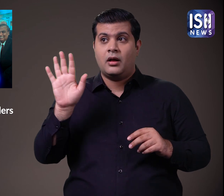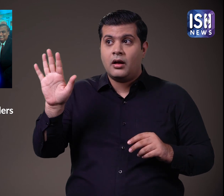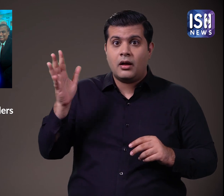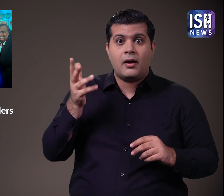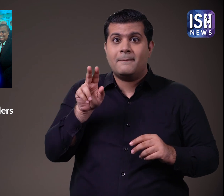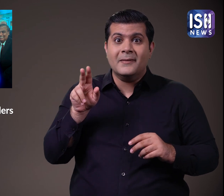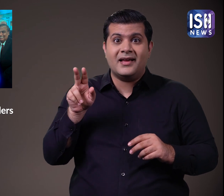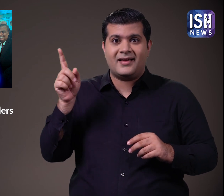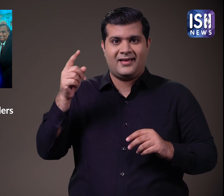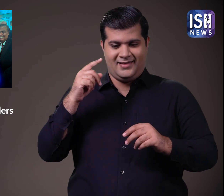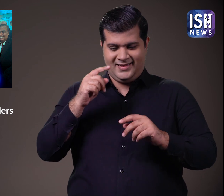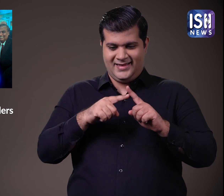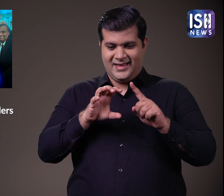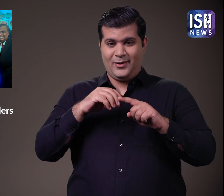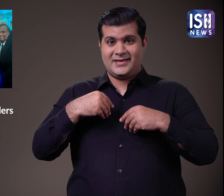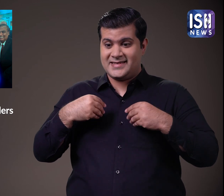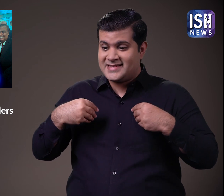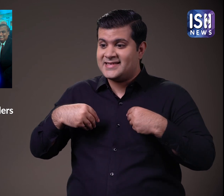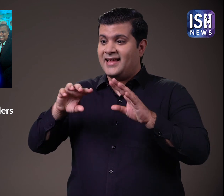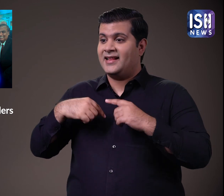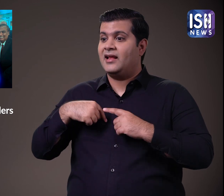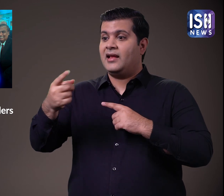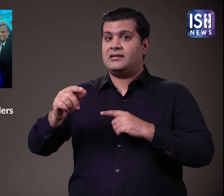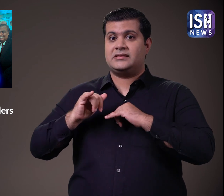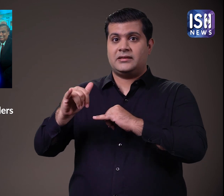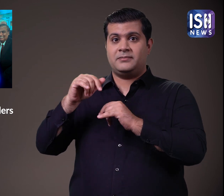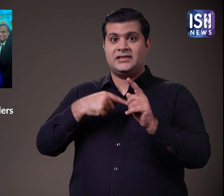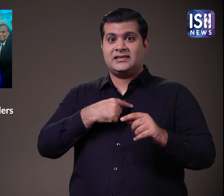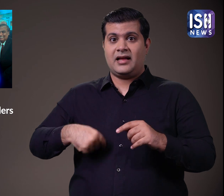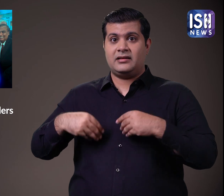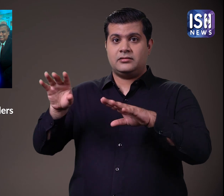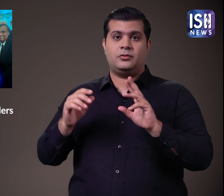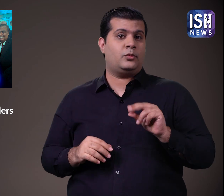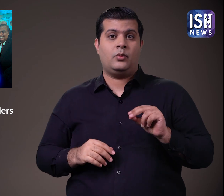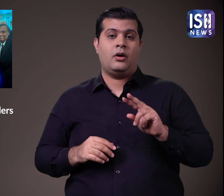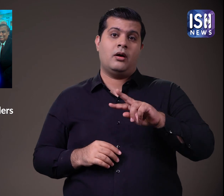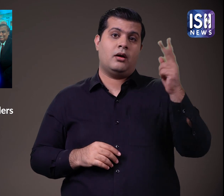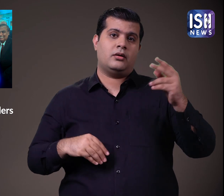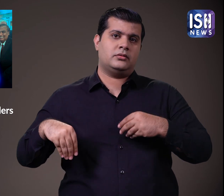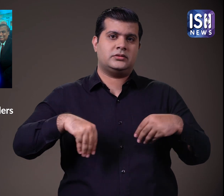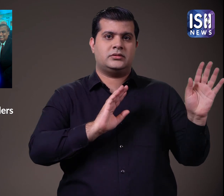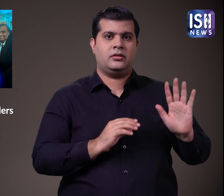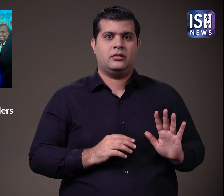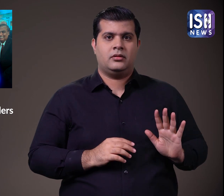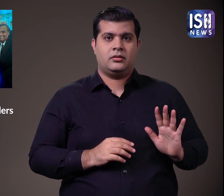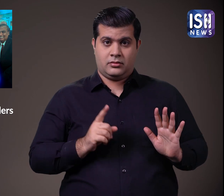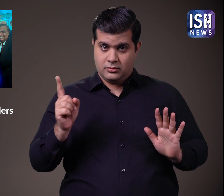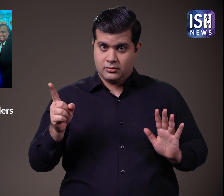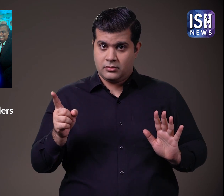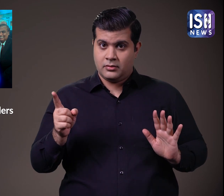However they cannot sell it to another Chinese company but to any other non-Chinese company.